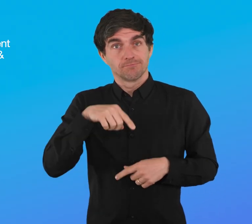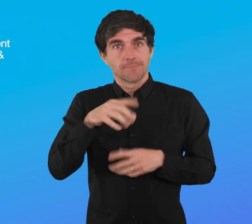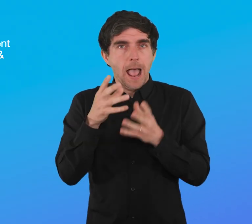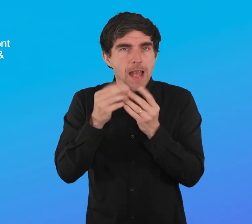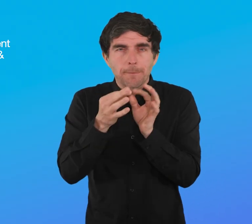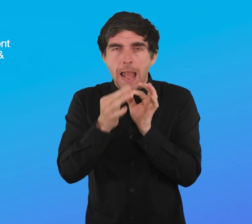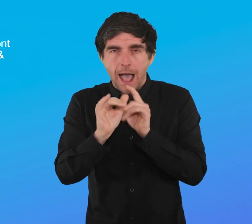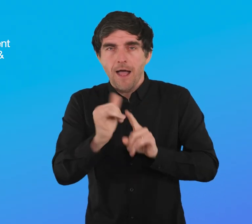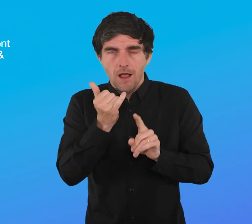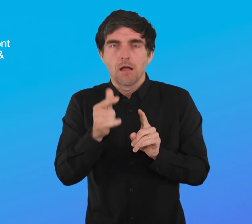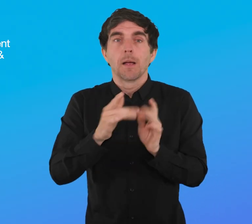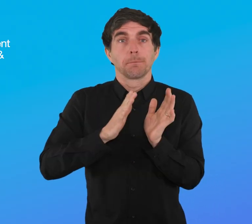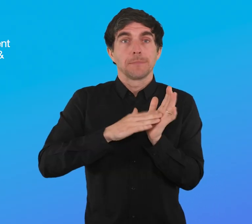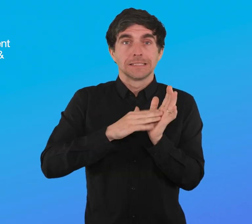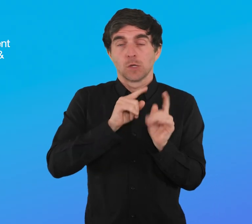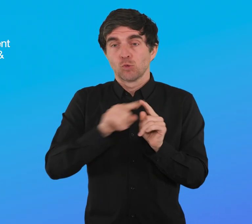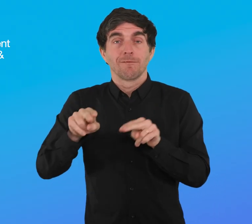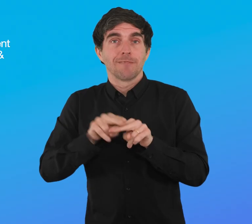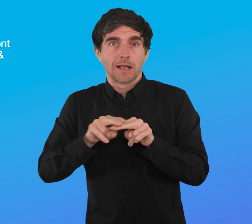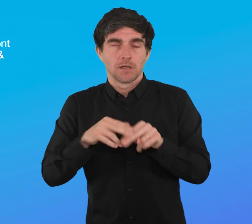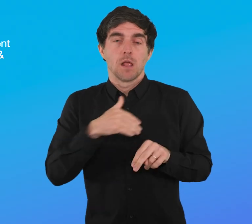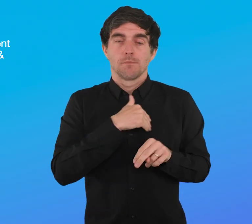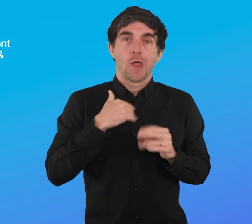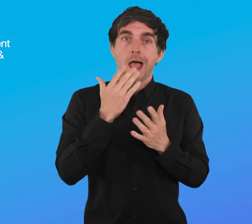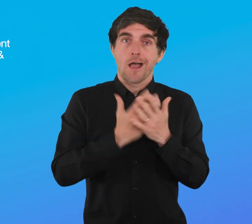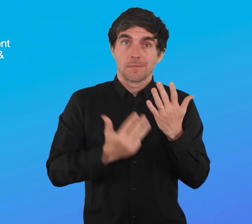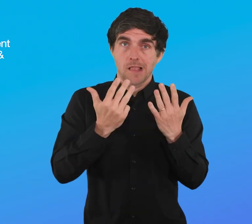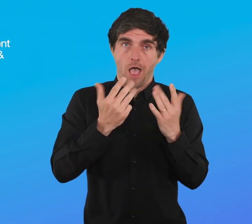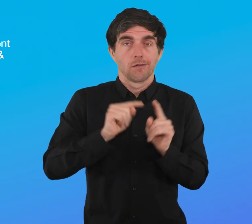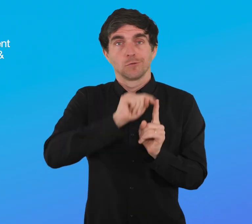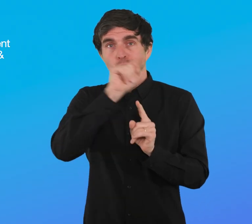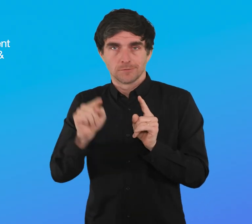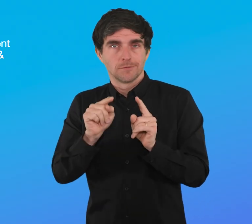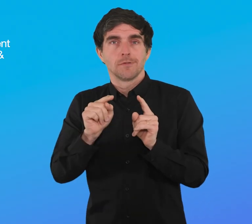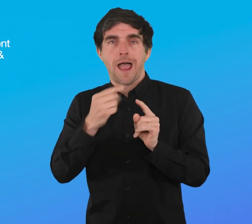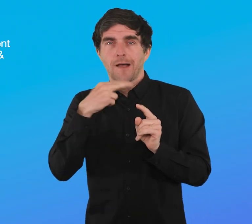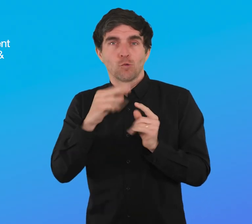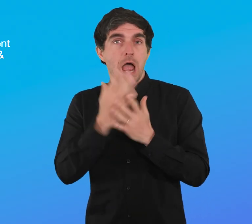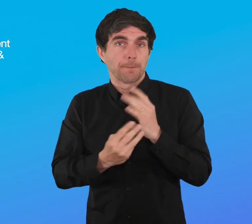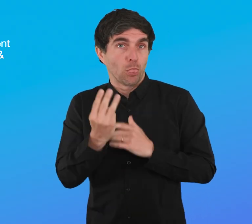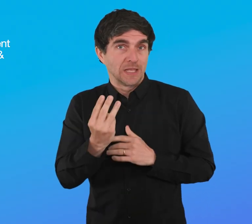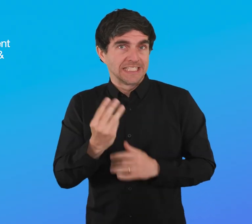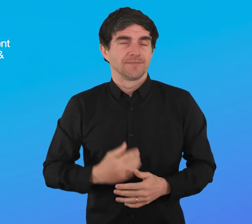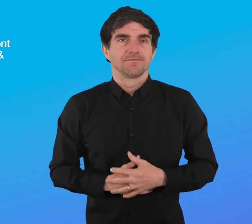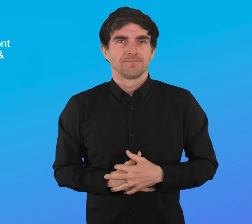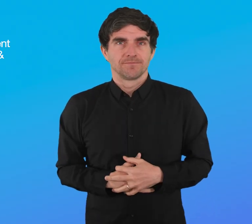The helpline is open Monday to Friday, 9:30am to 3:30pm.